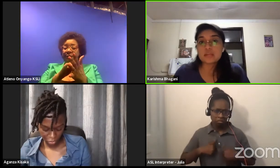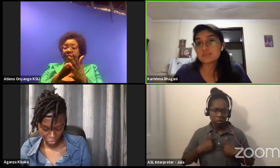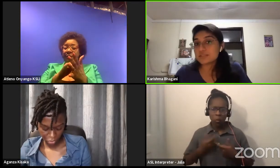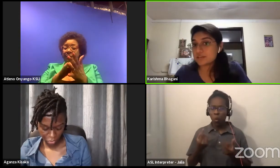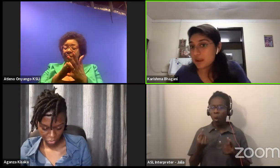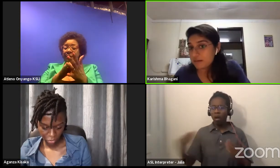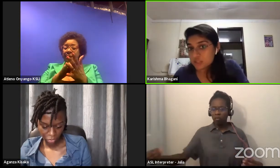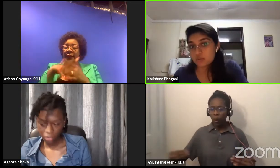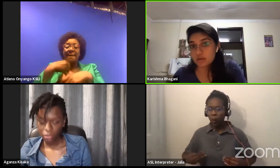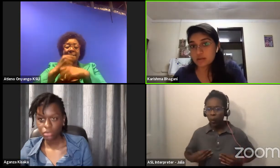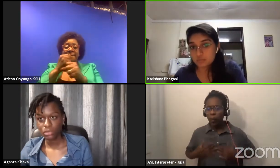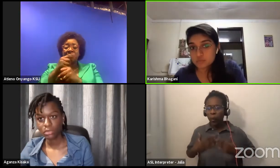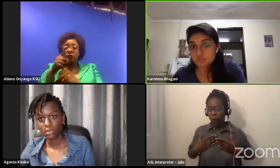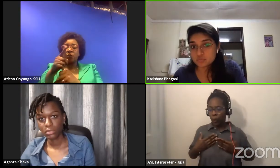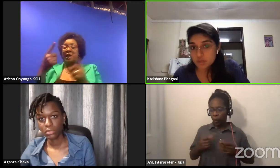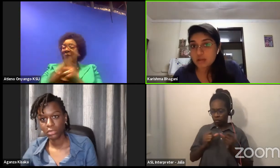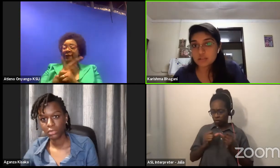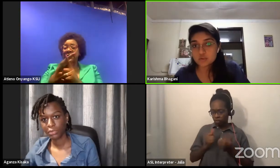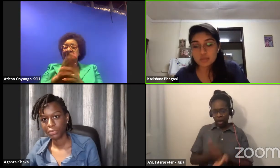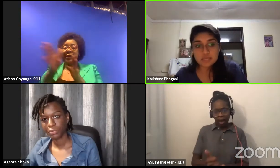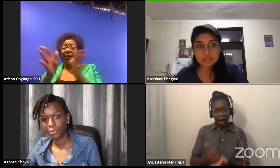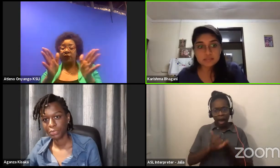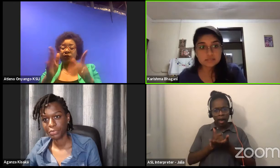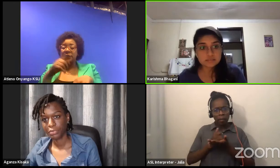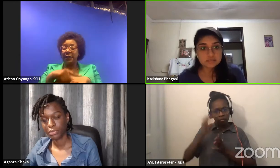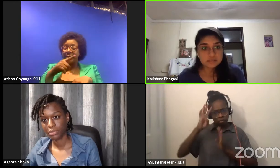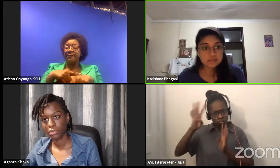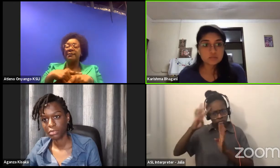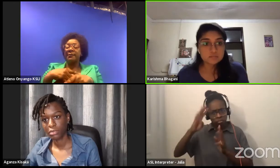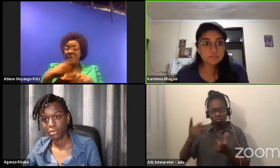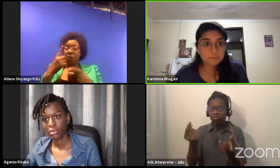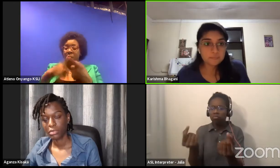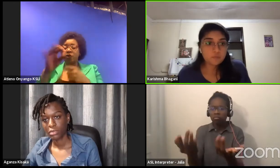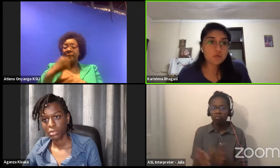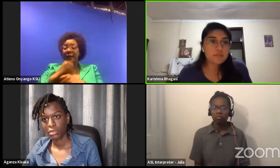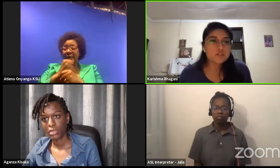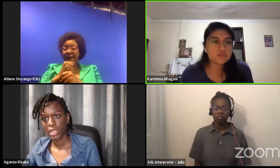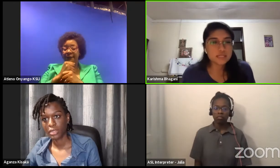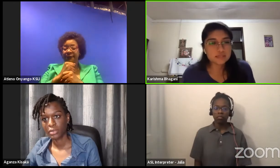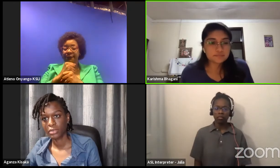in a specific direction when it comes to the art that you're making, what makes you tick?